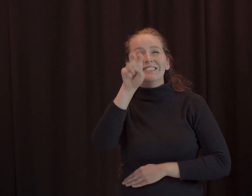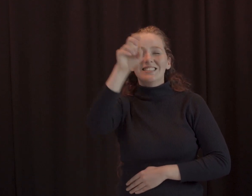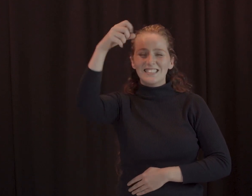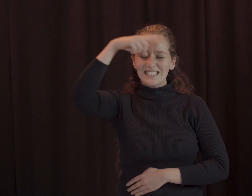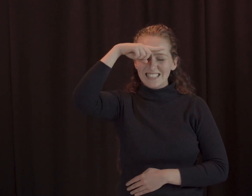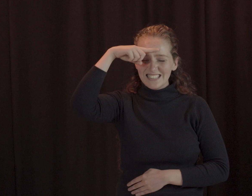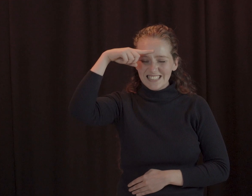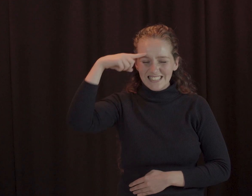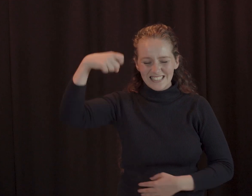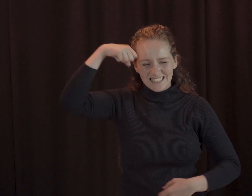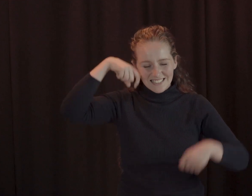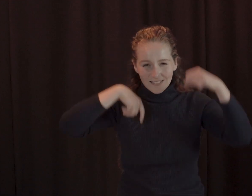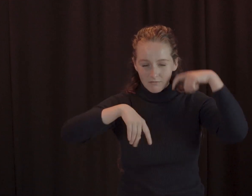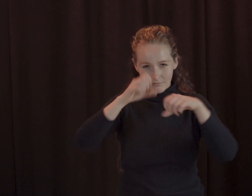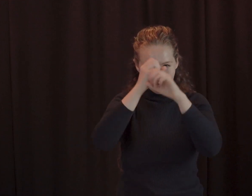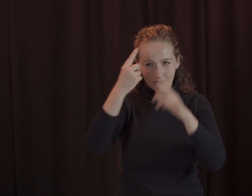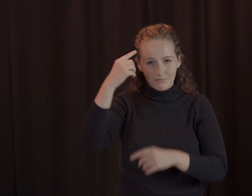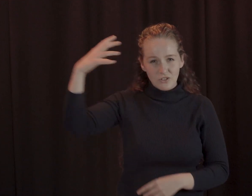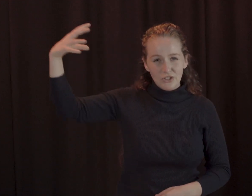and hot work in the sun.